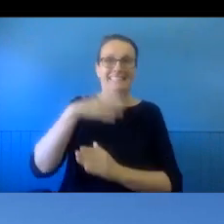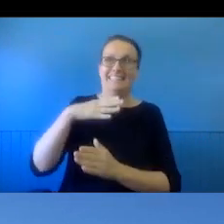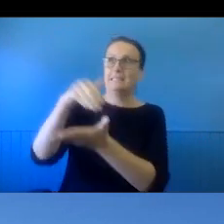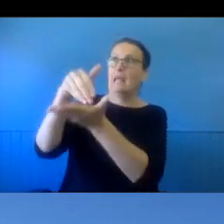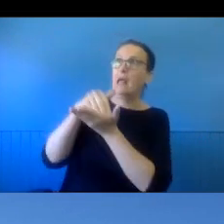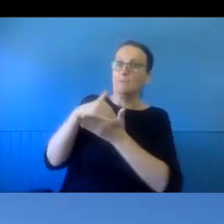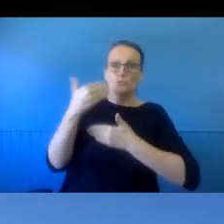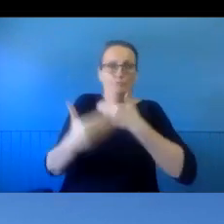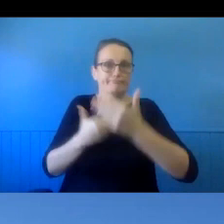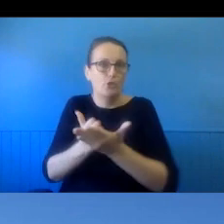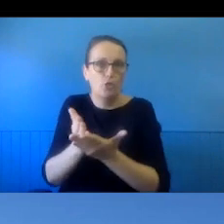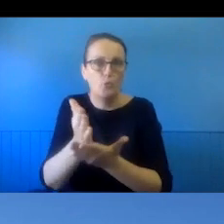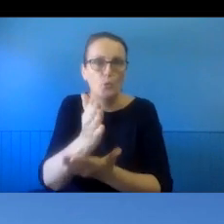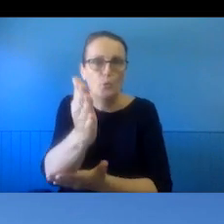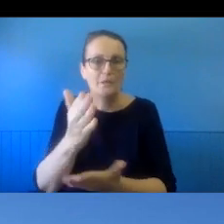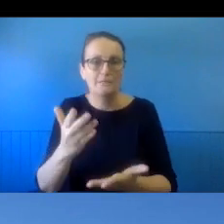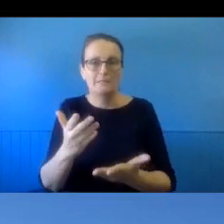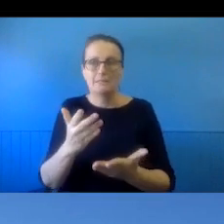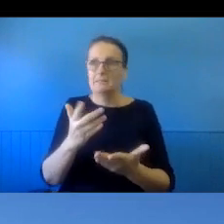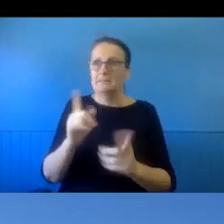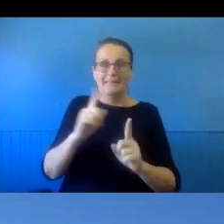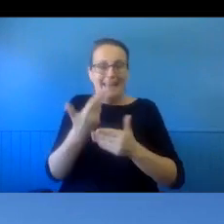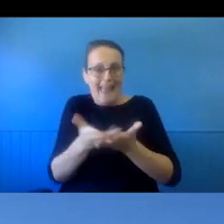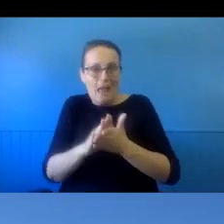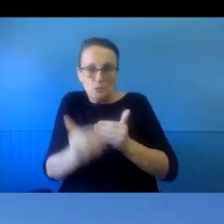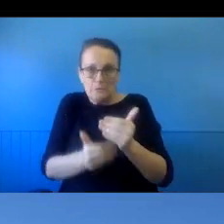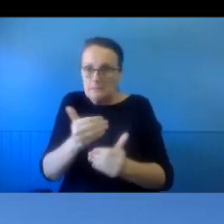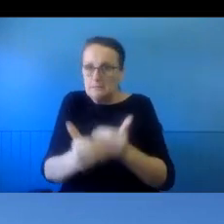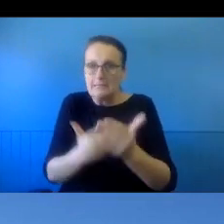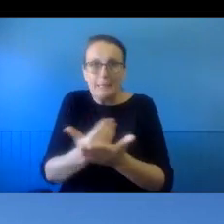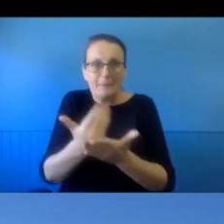through this process of considering what it needs to keep and maintain,